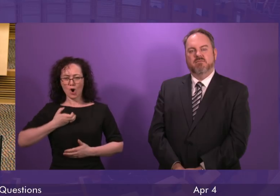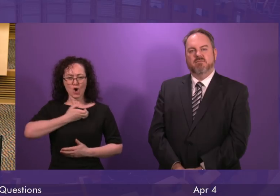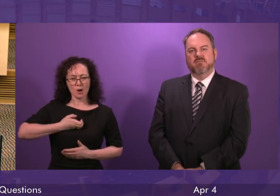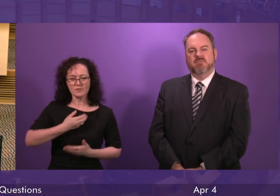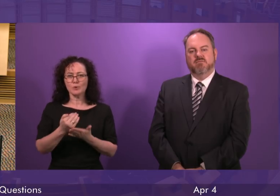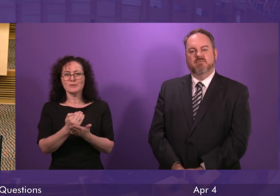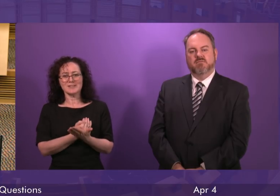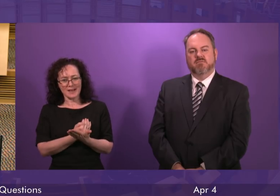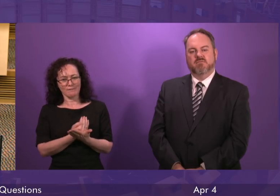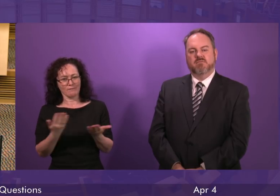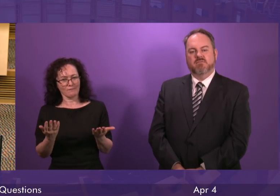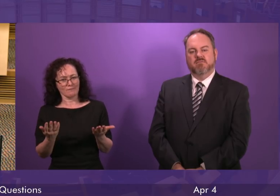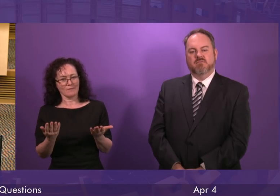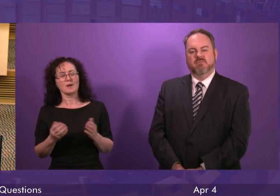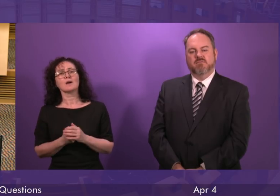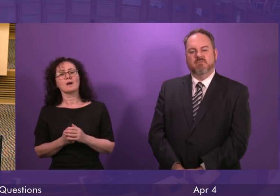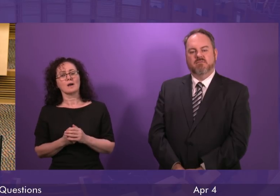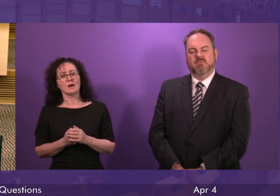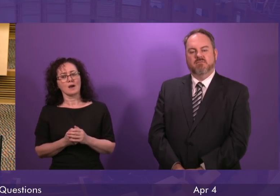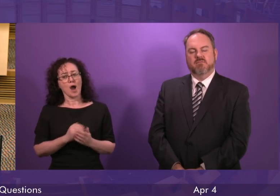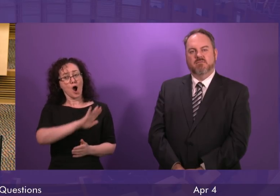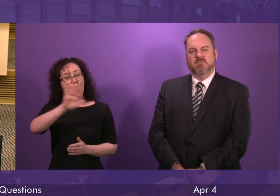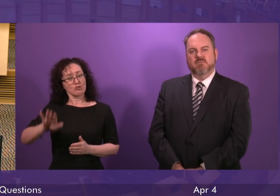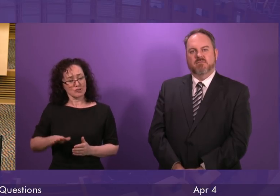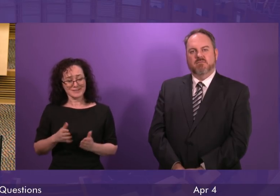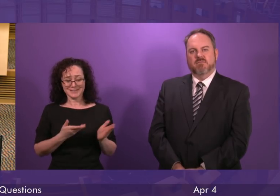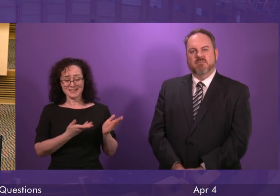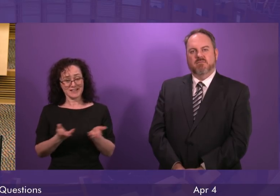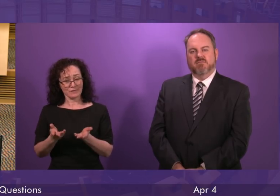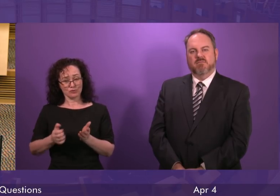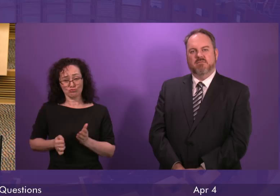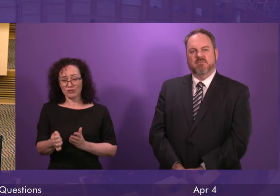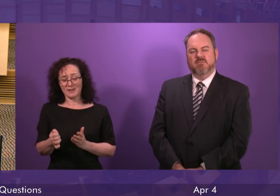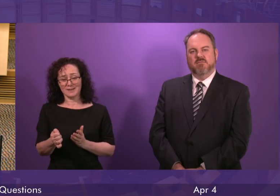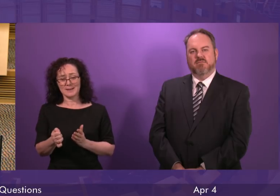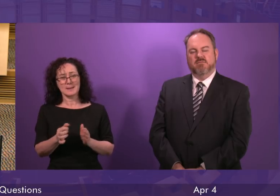Improvements across ScotRail’s services have been patchy, with passengers in the east